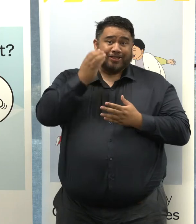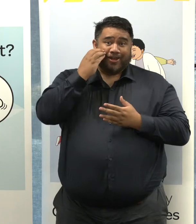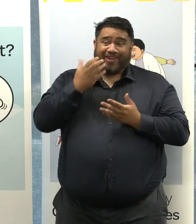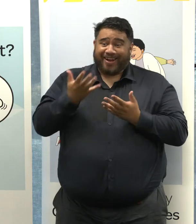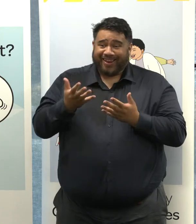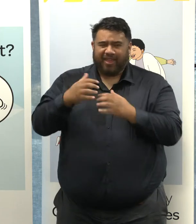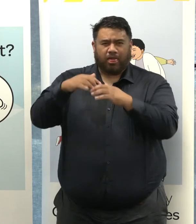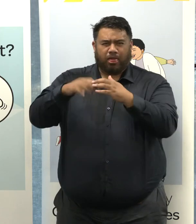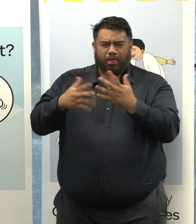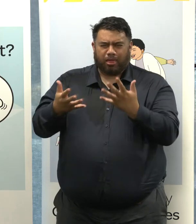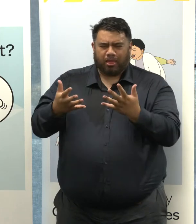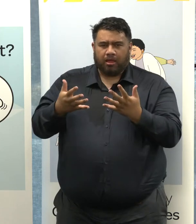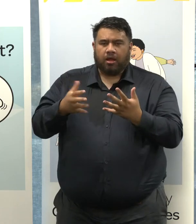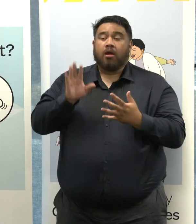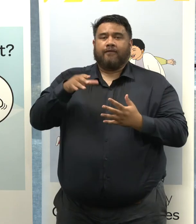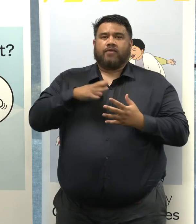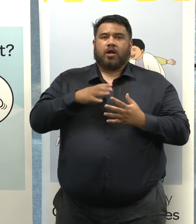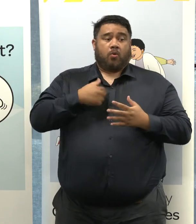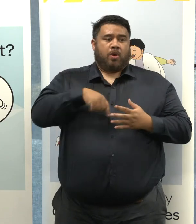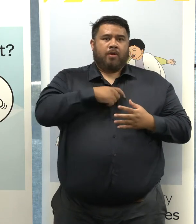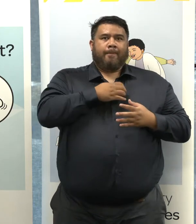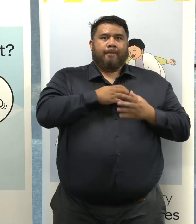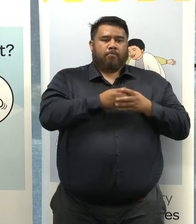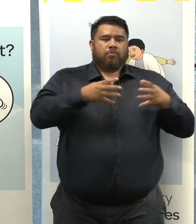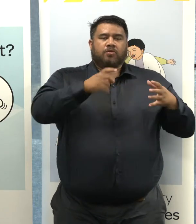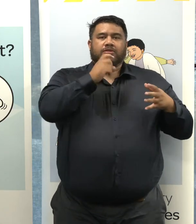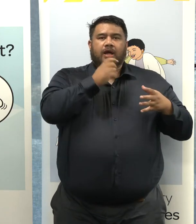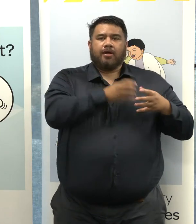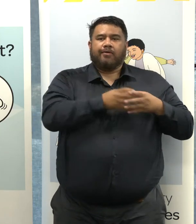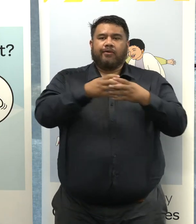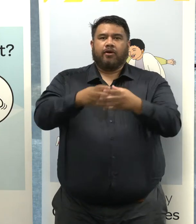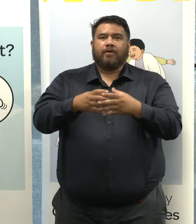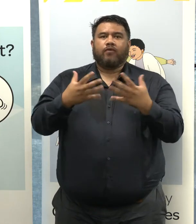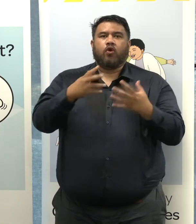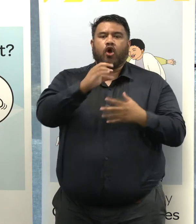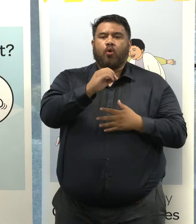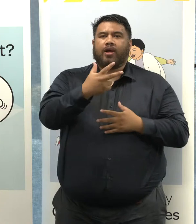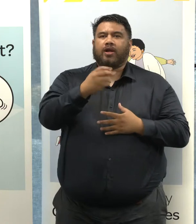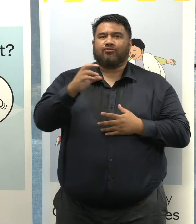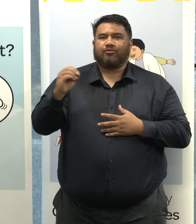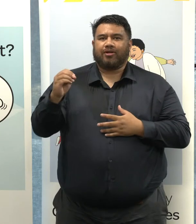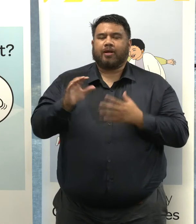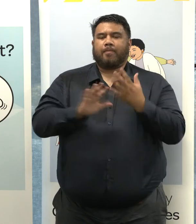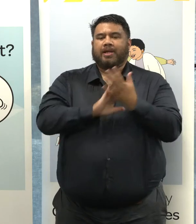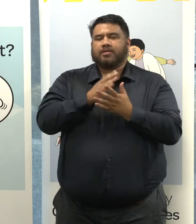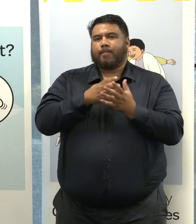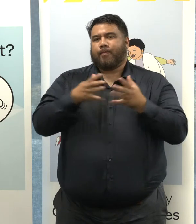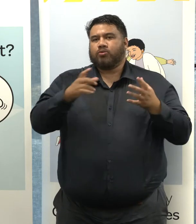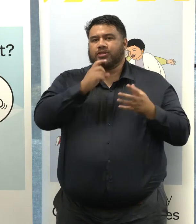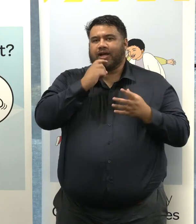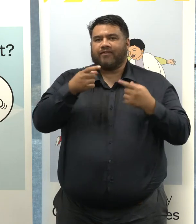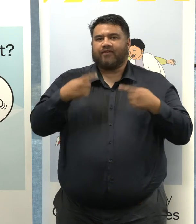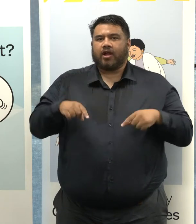callers felt they had a problem with registering their cell phone for a callback and were